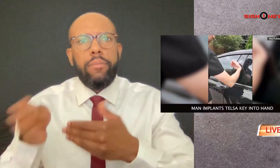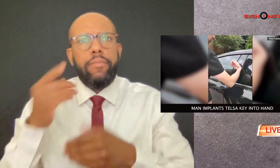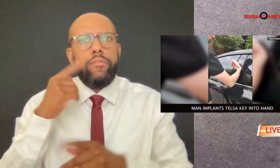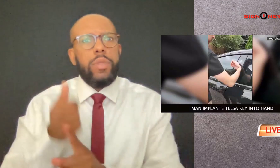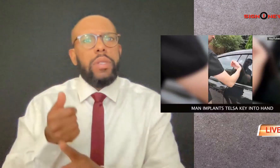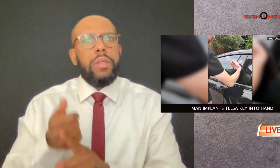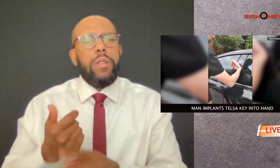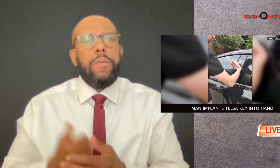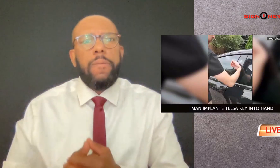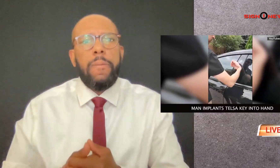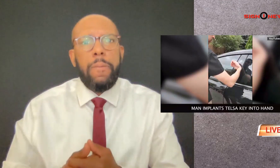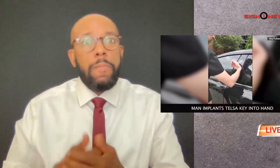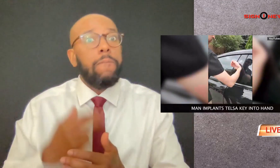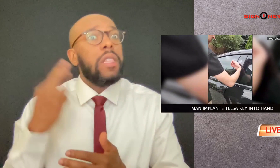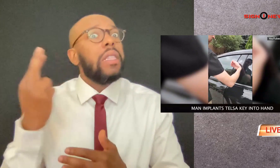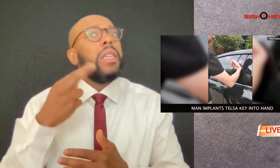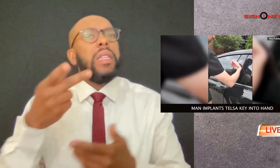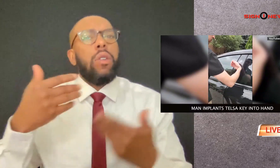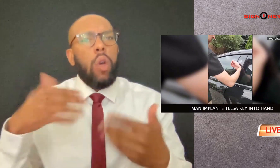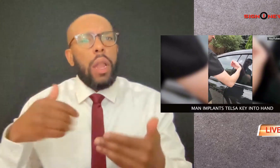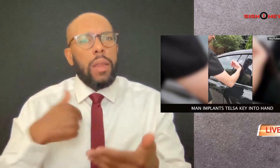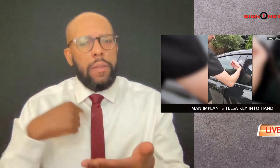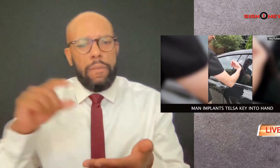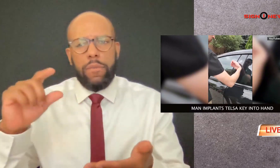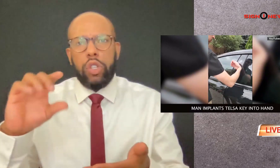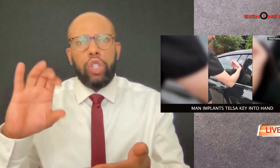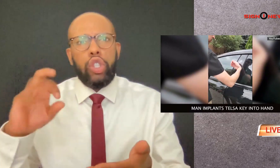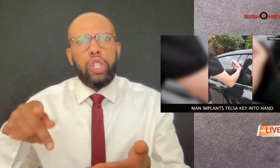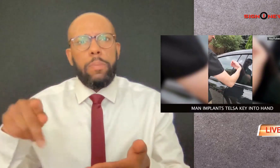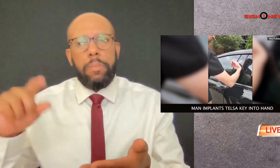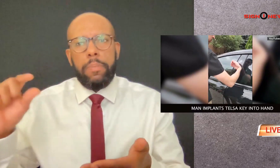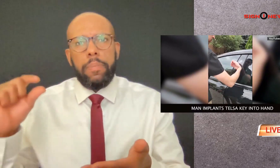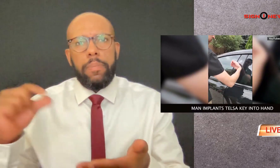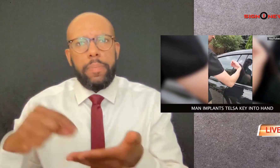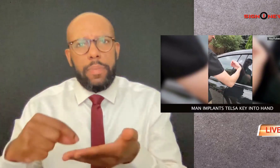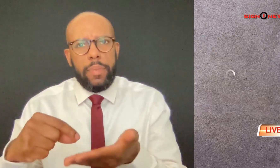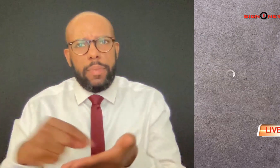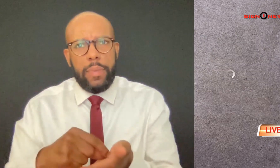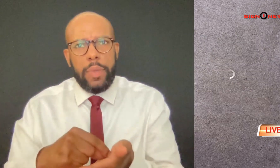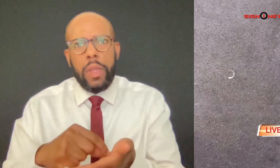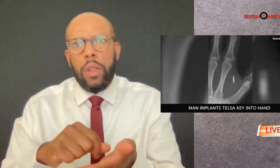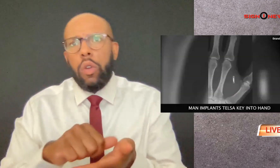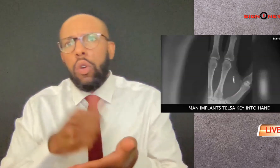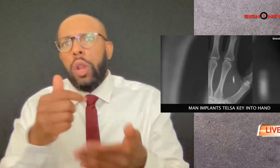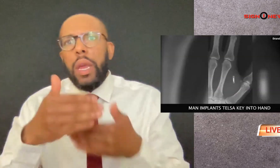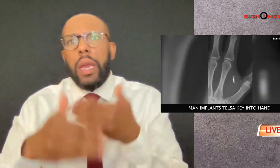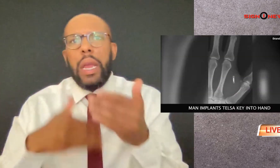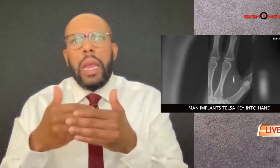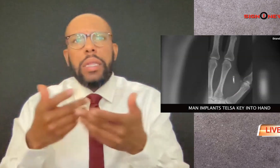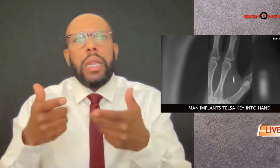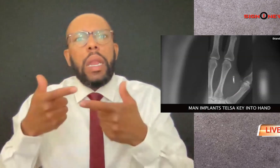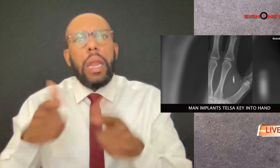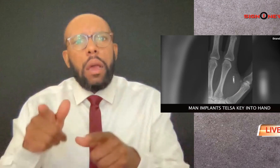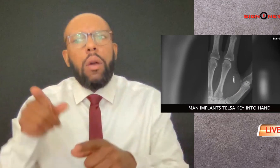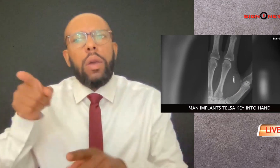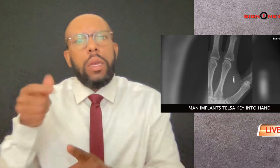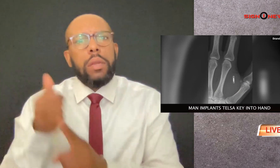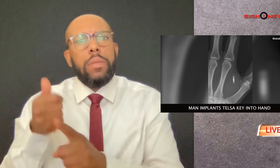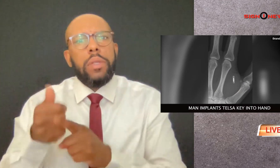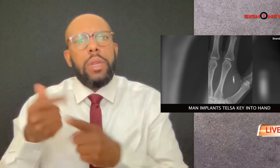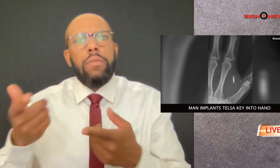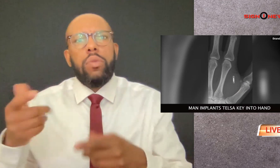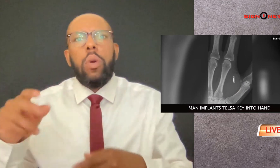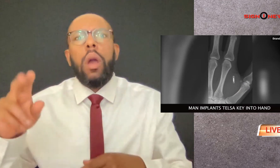his hand over the door and it opens he already had a chip implanted in his other hand that